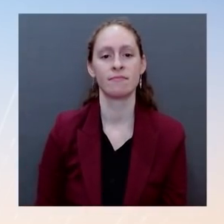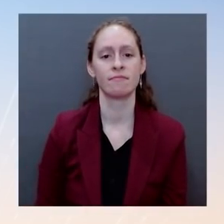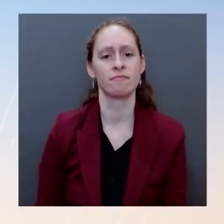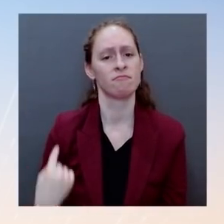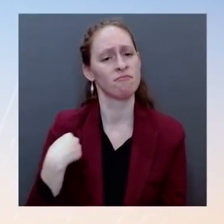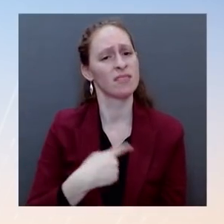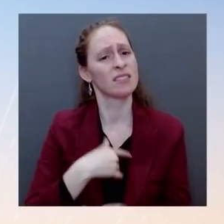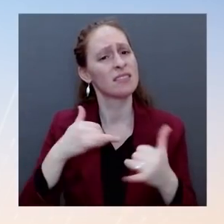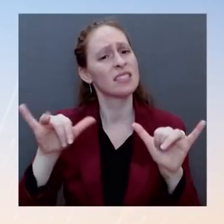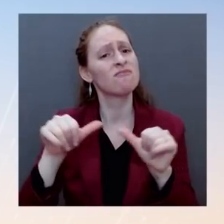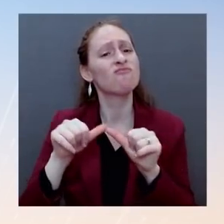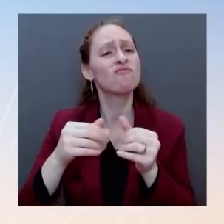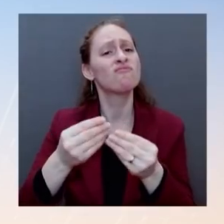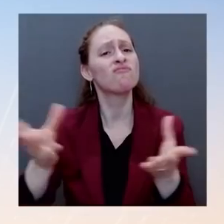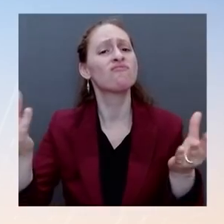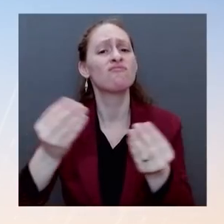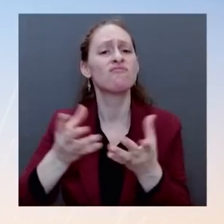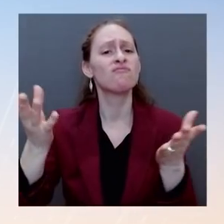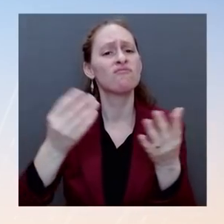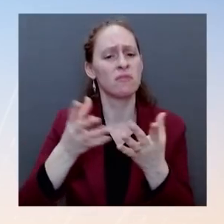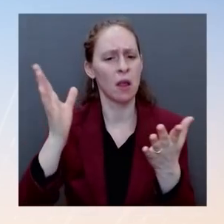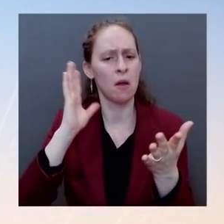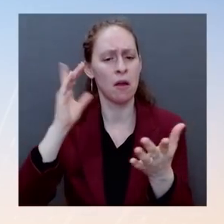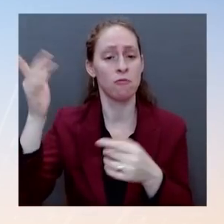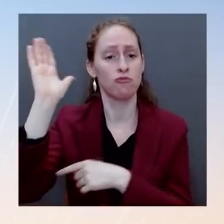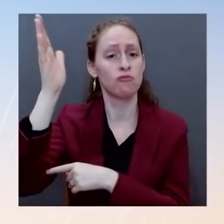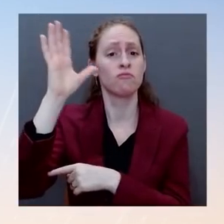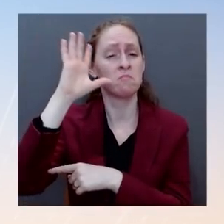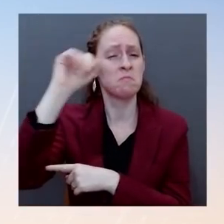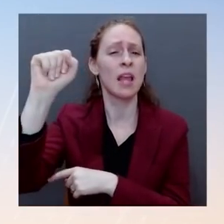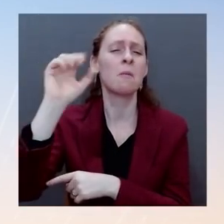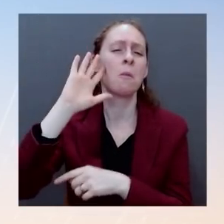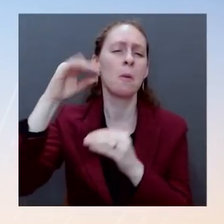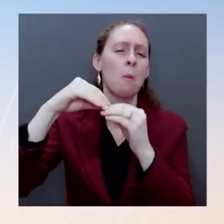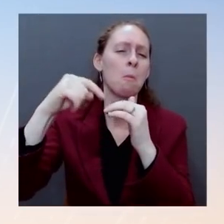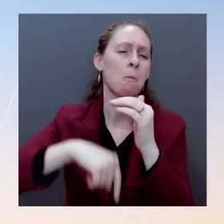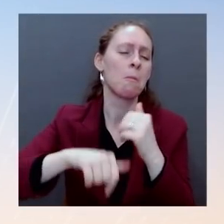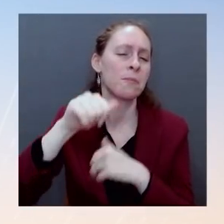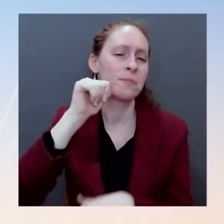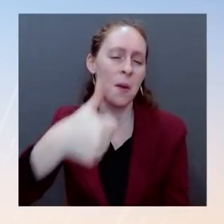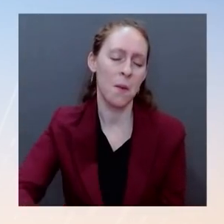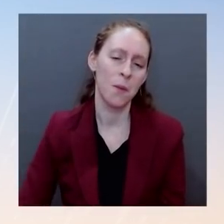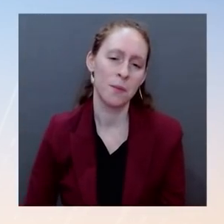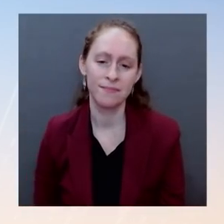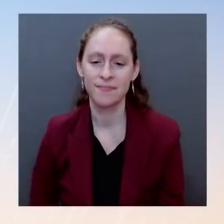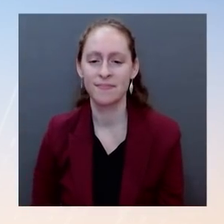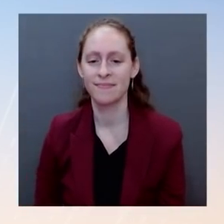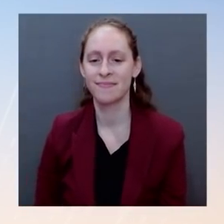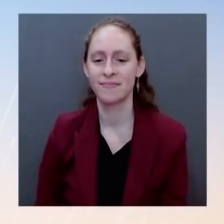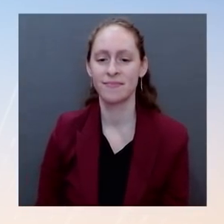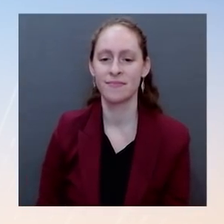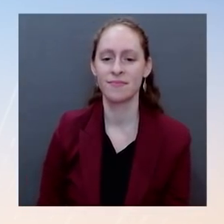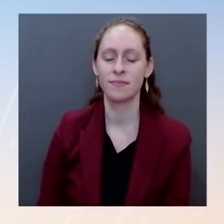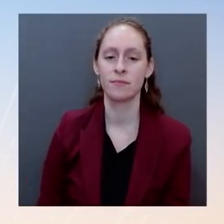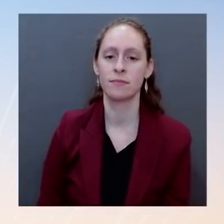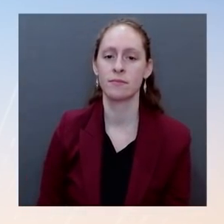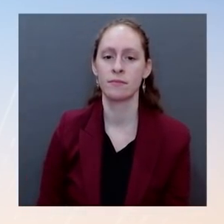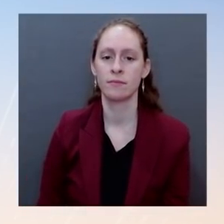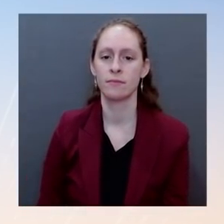The Press: And one quick one on testing. Last year, the administration had announced there would be $10 billion going to schools for testing.